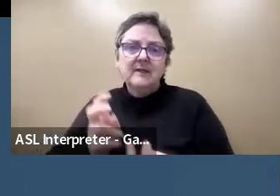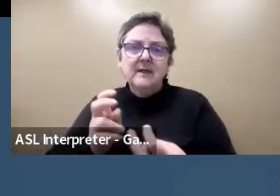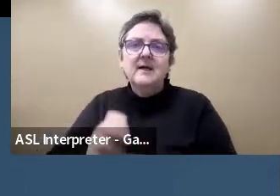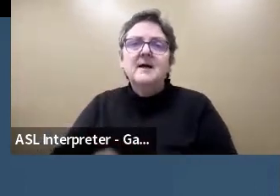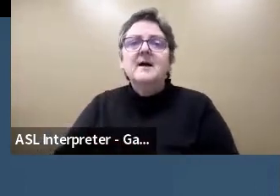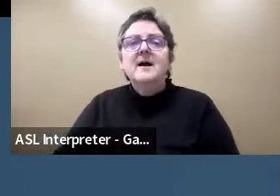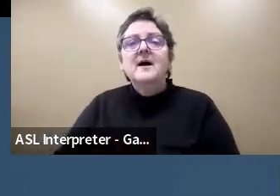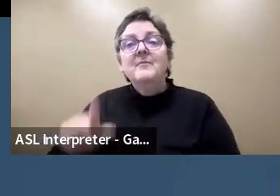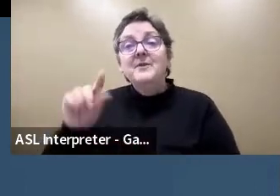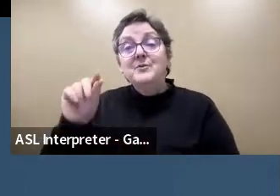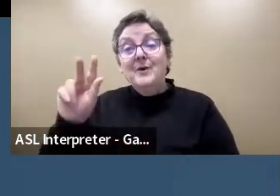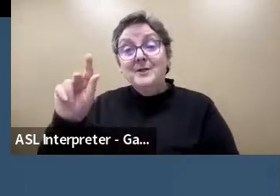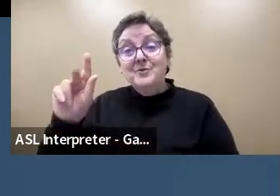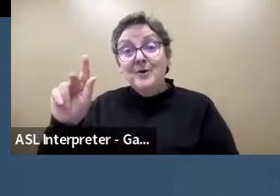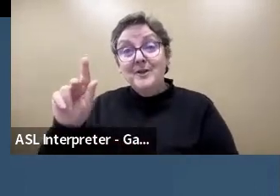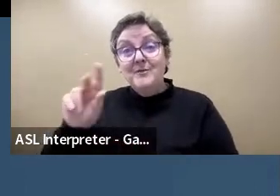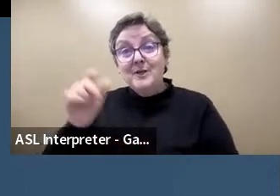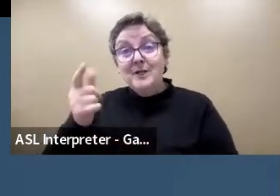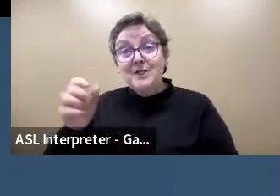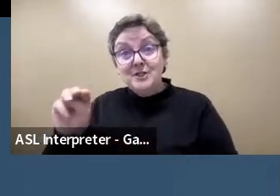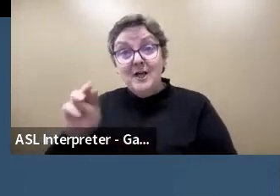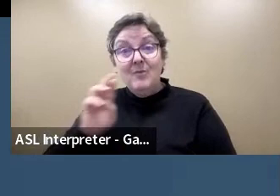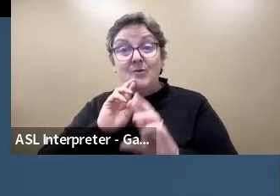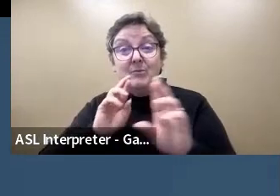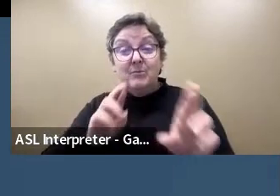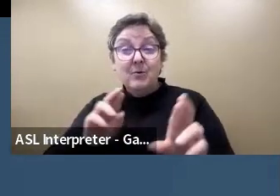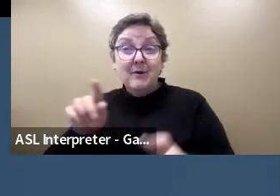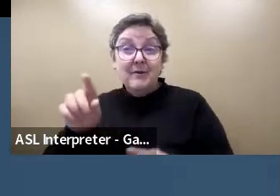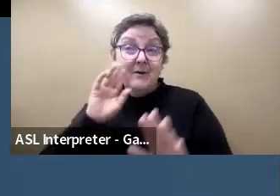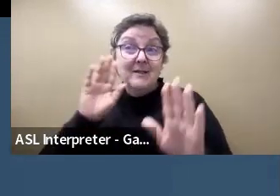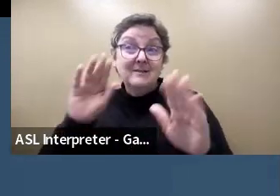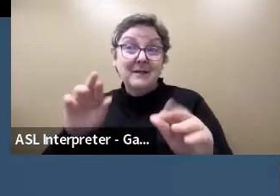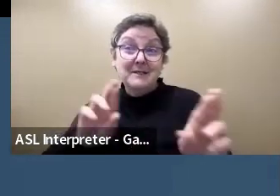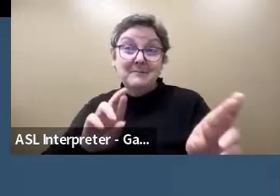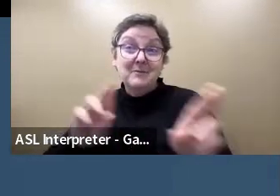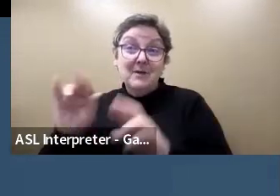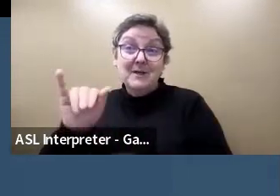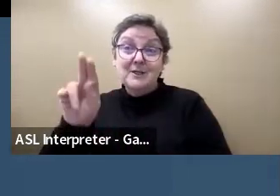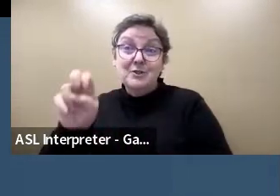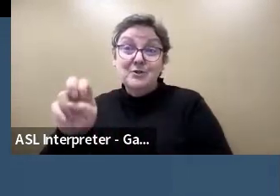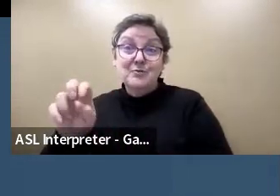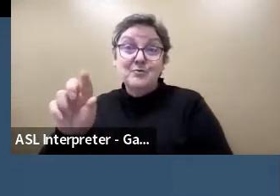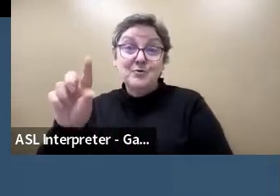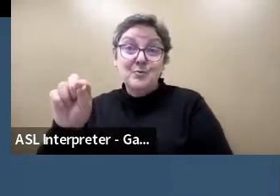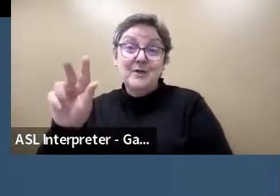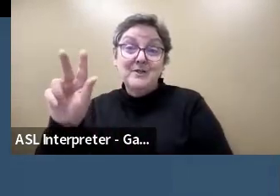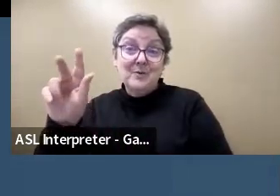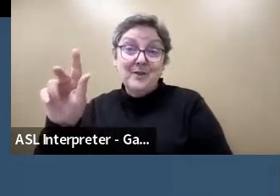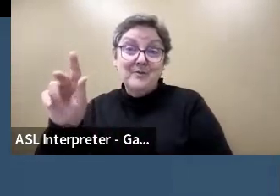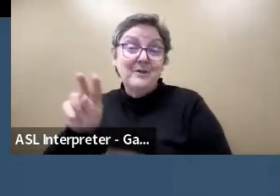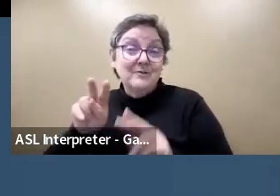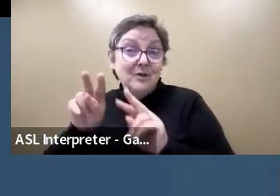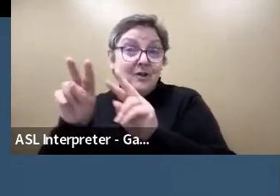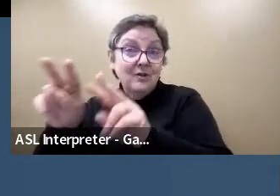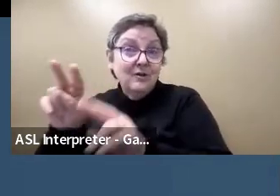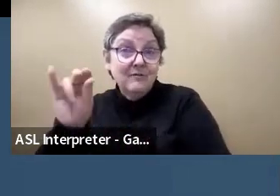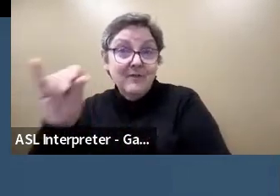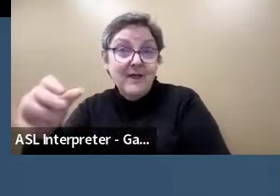they're expecting to be available on June in 2023, so you can watch for it then. And in addition to that,